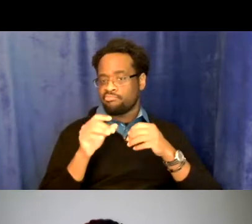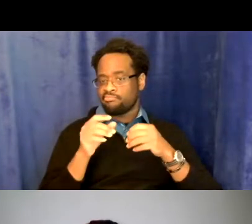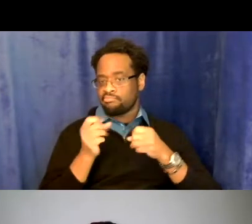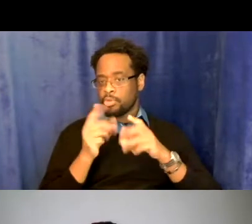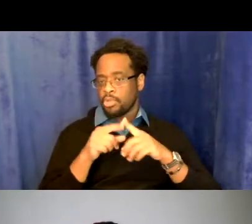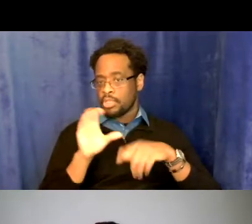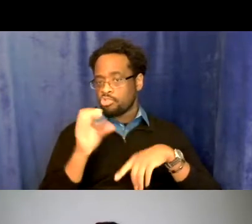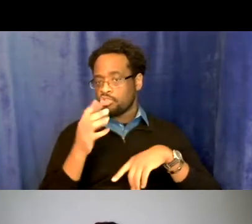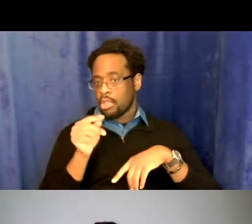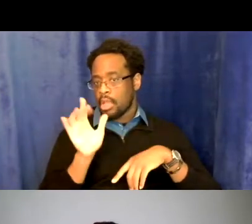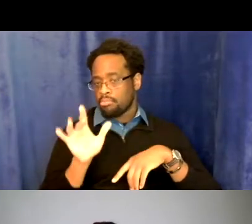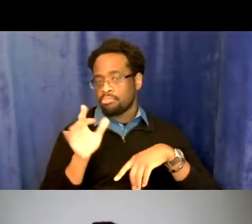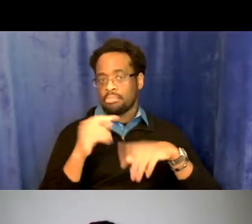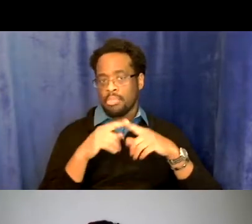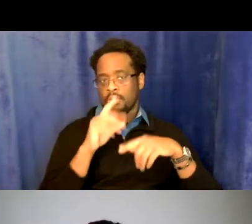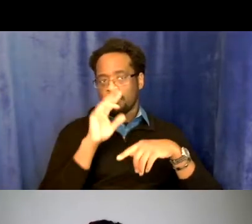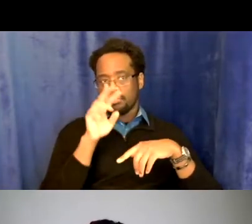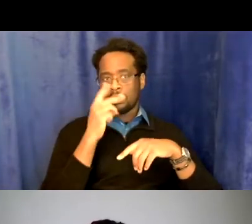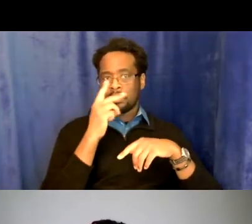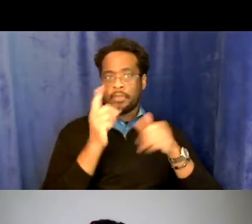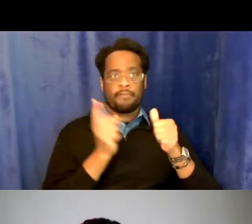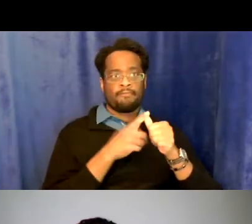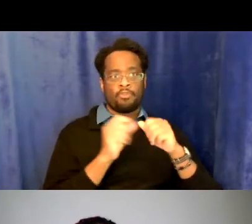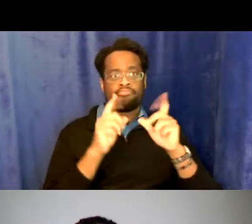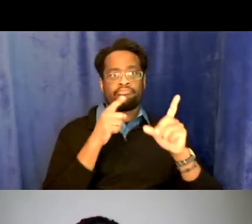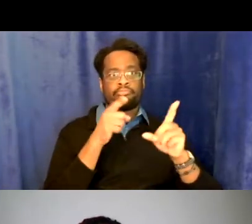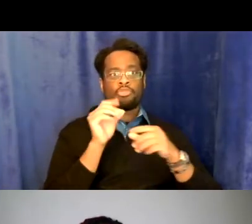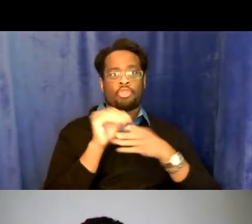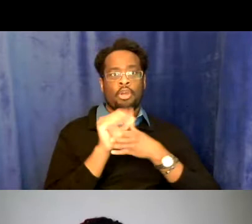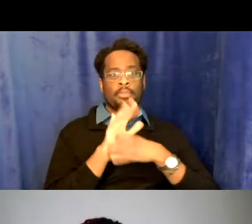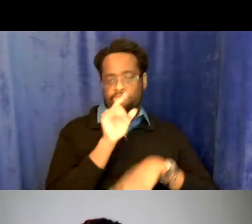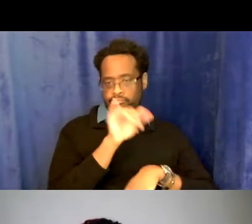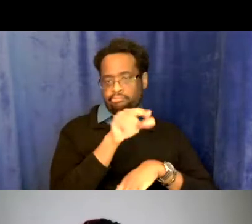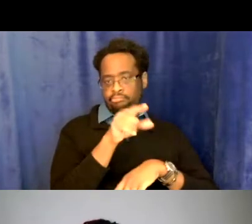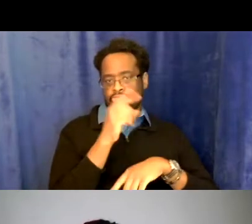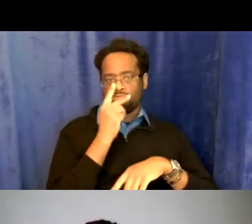within my resource page you can view that if you click on the link in the chat it will take